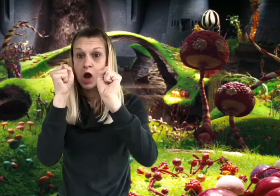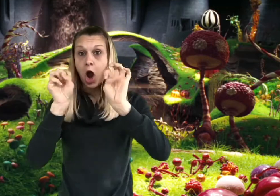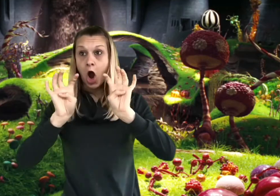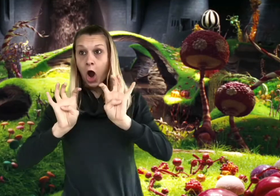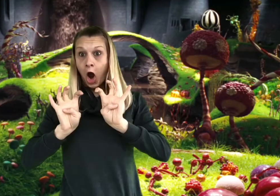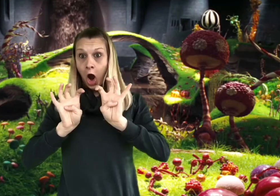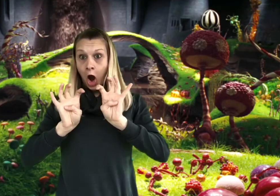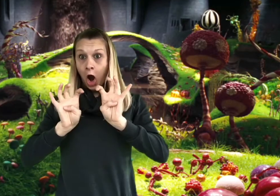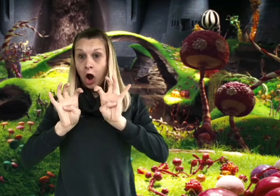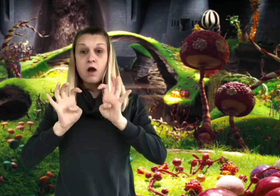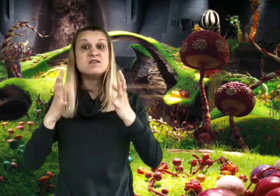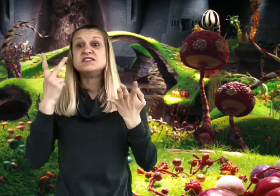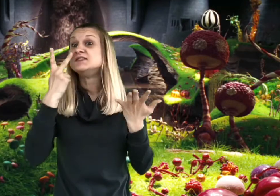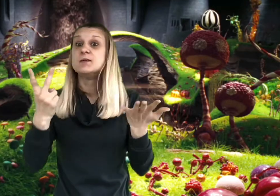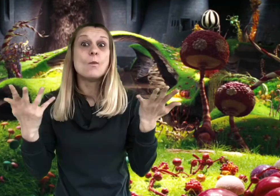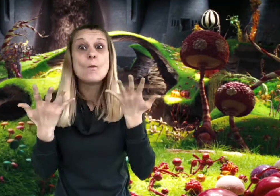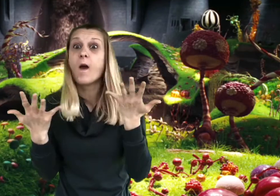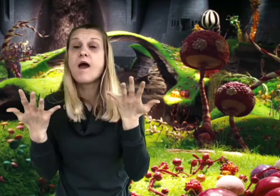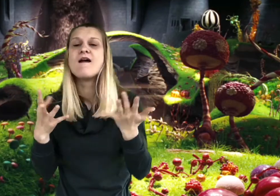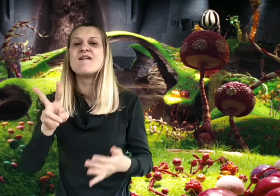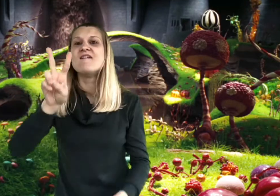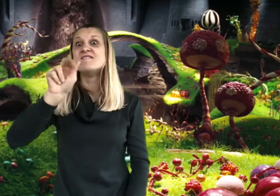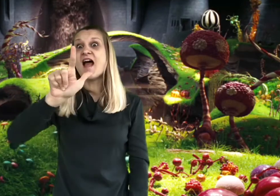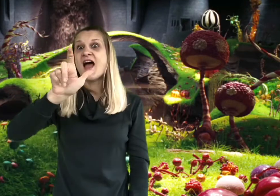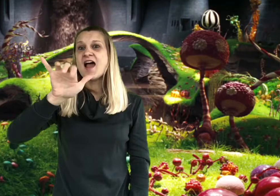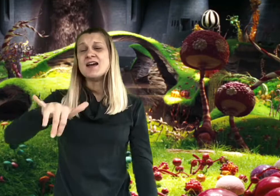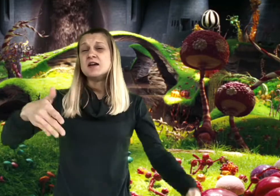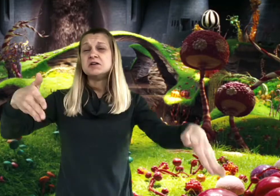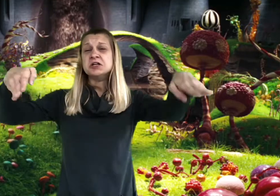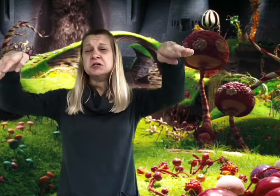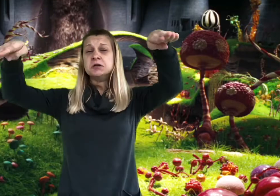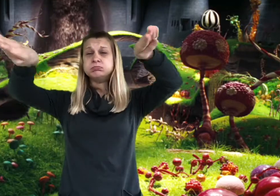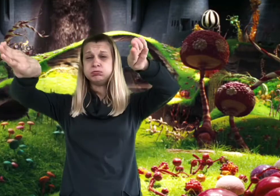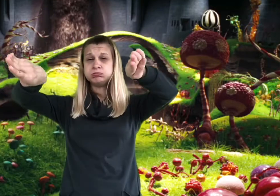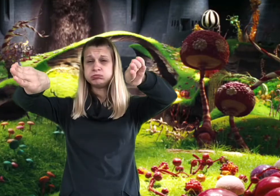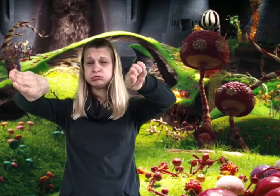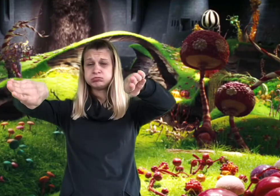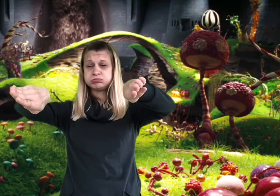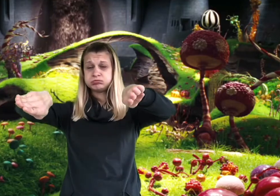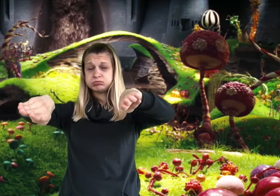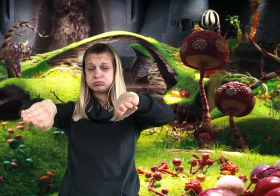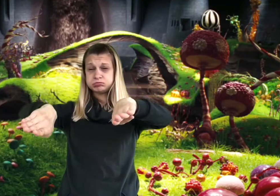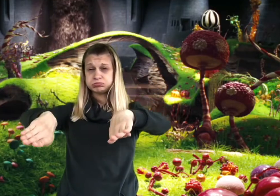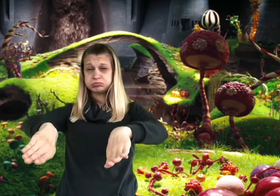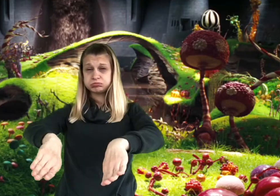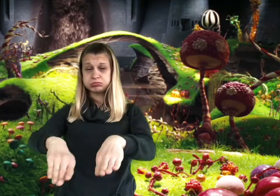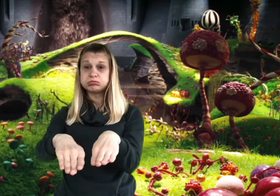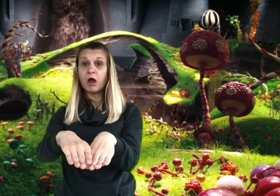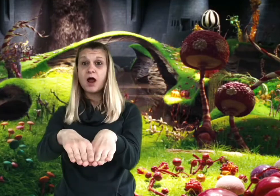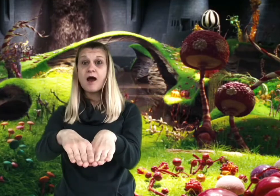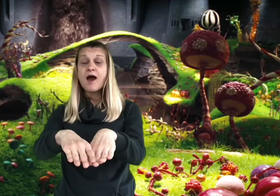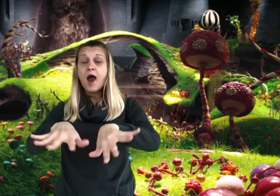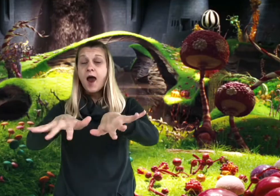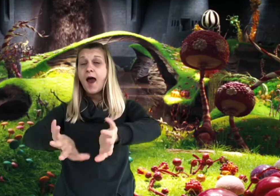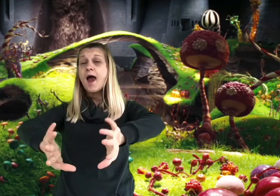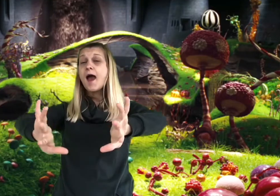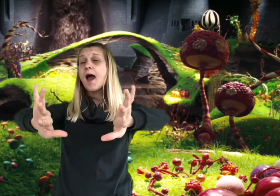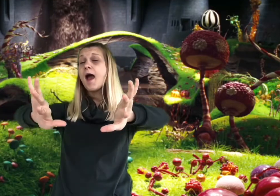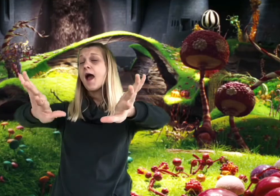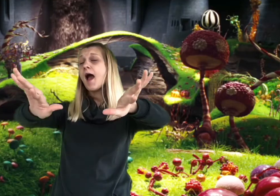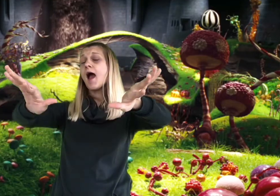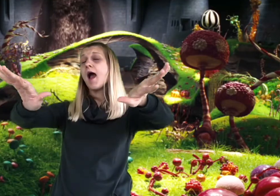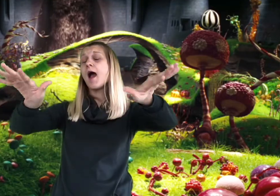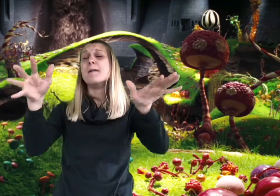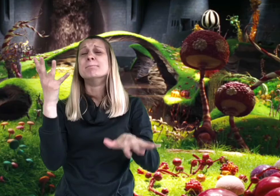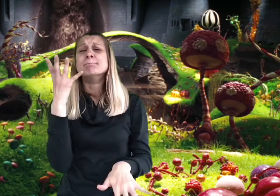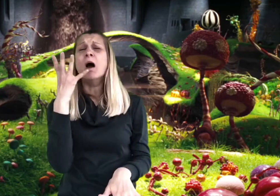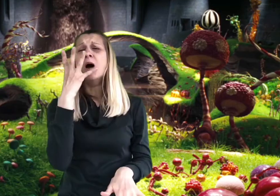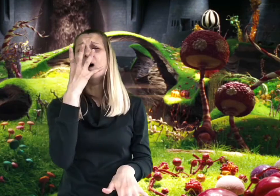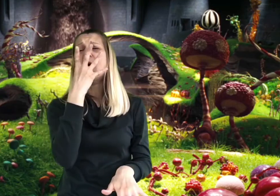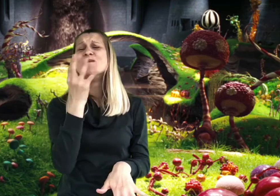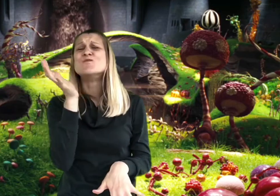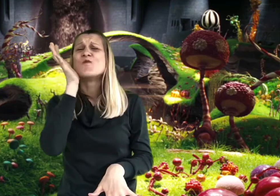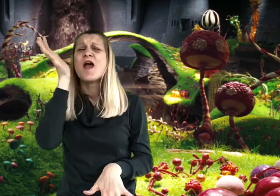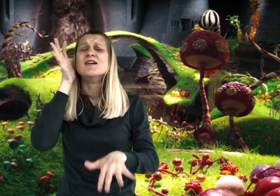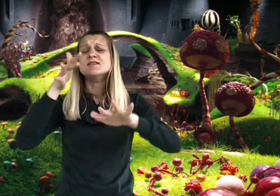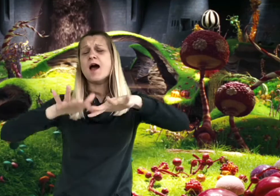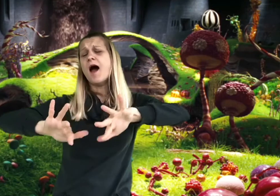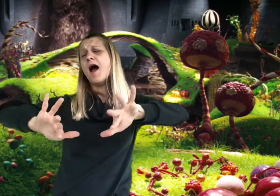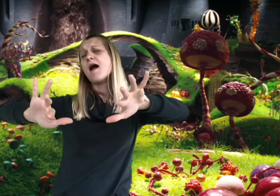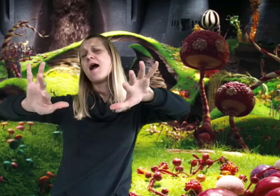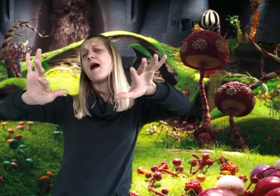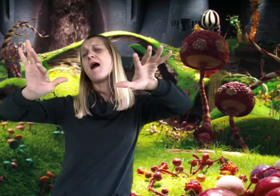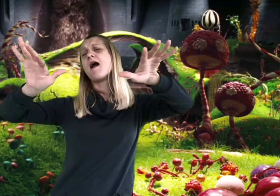They were looking down upon a lovely valley. There were green meadows on either side of the valley,